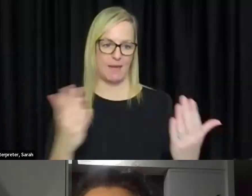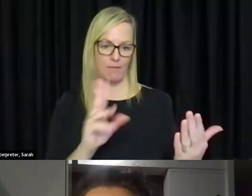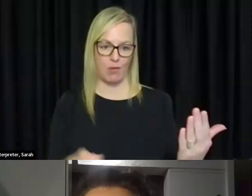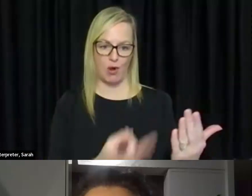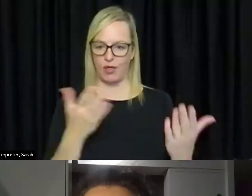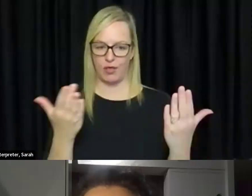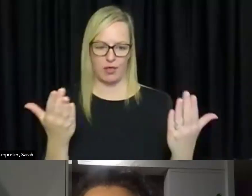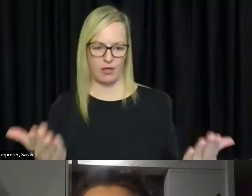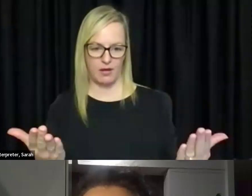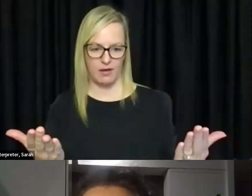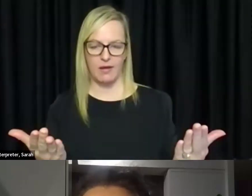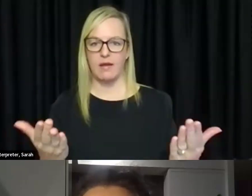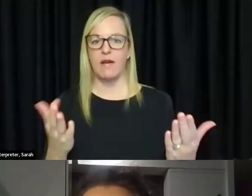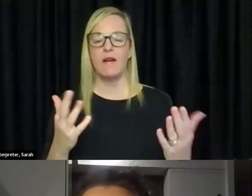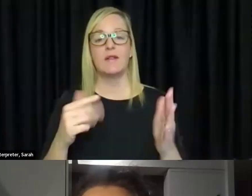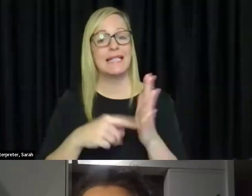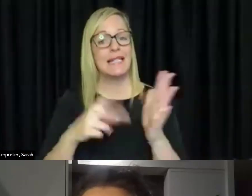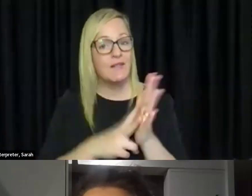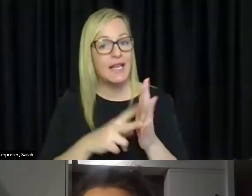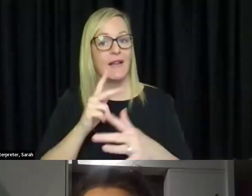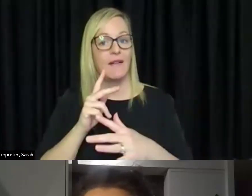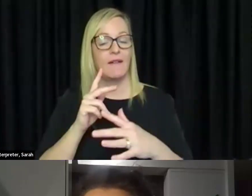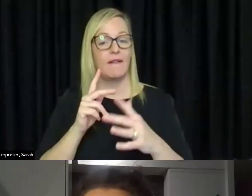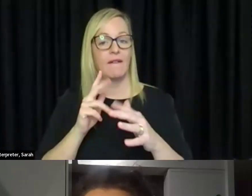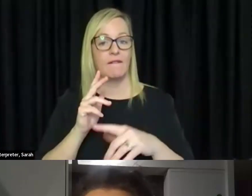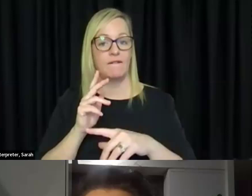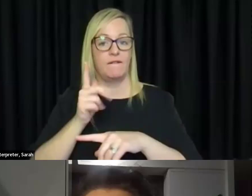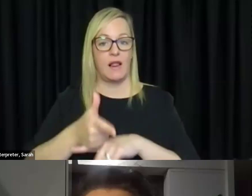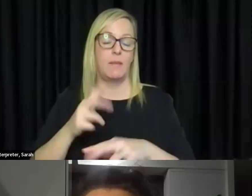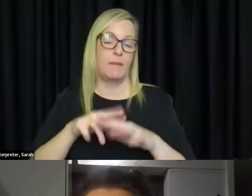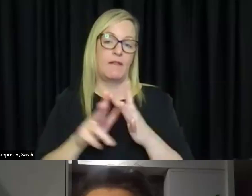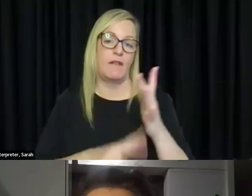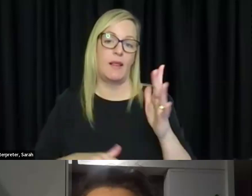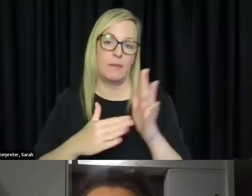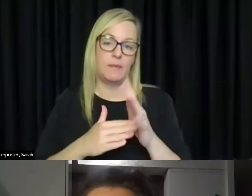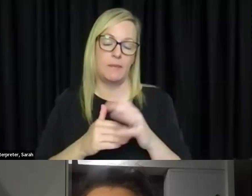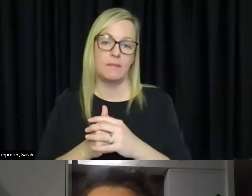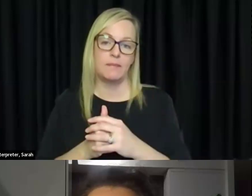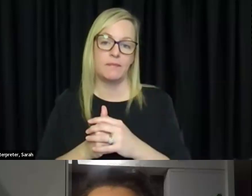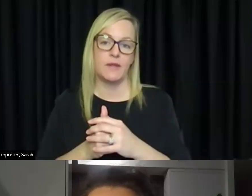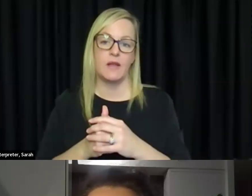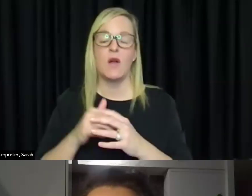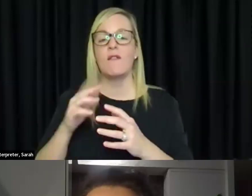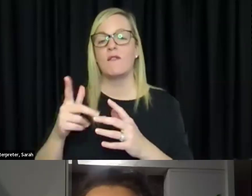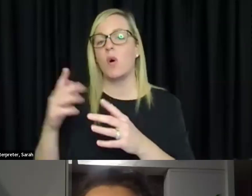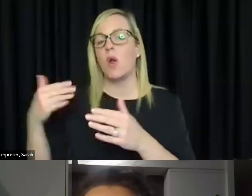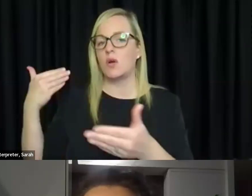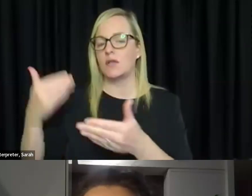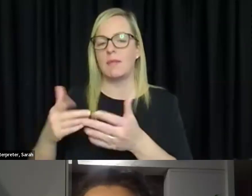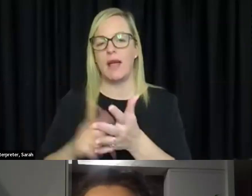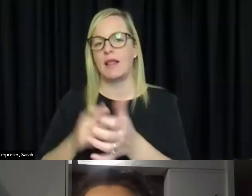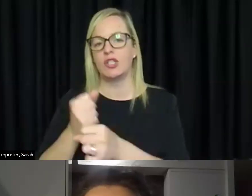For film especially for a long time LGBTQIA+ characters weren't even allowed to be shown